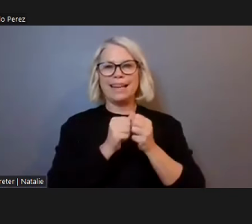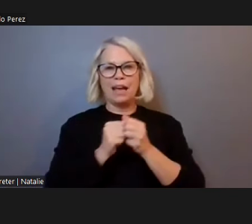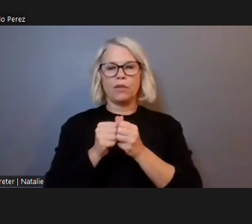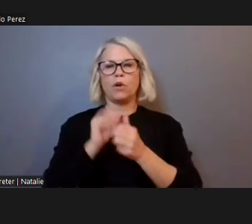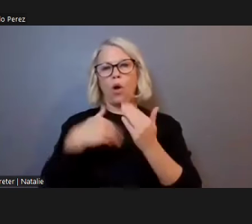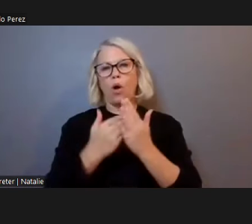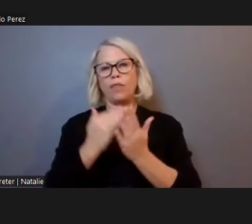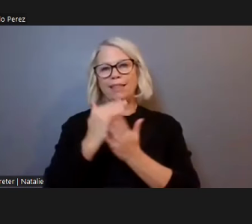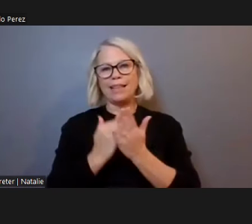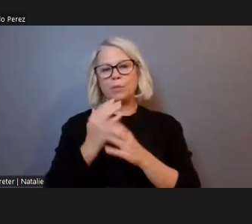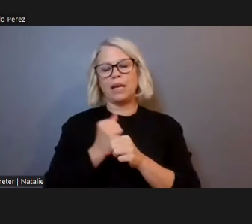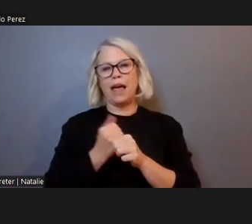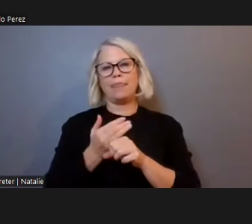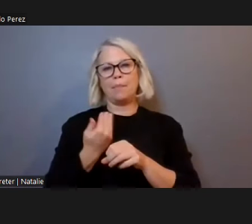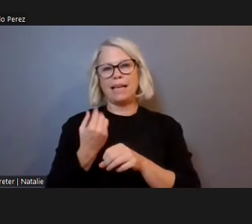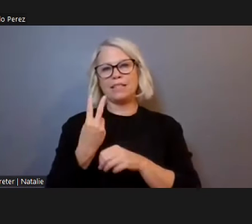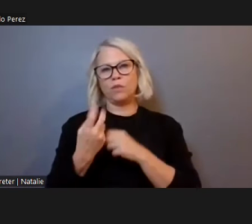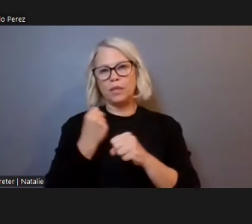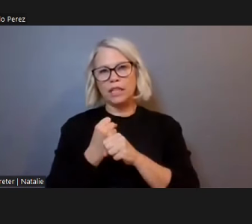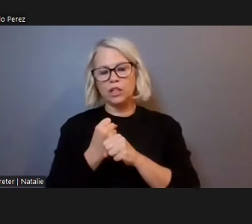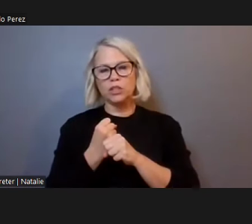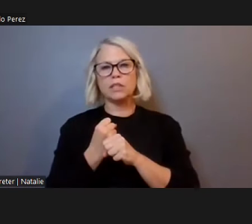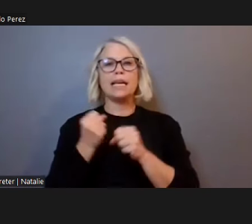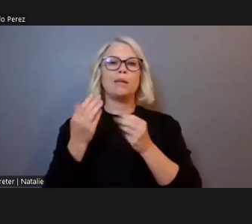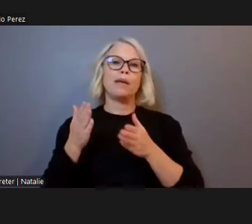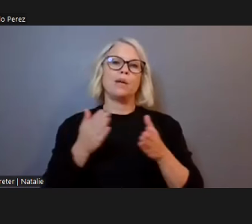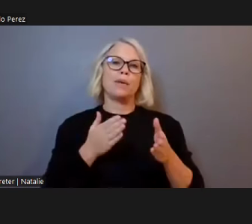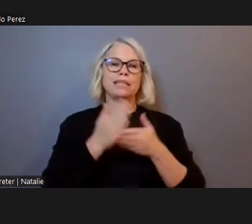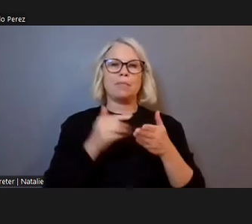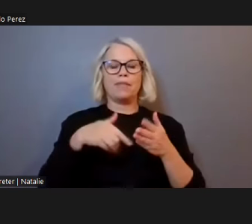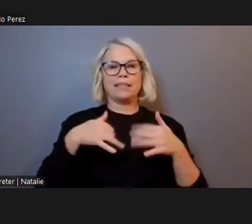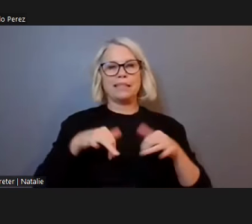taken from the past few years, and in a lot of ways, some of this is ongoing.